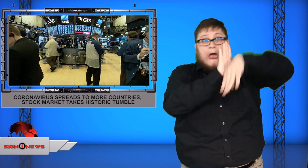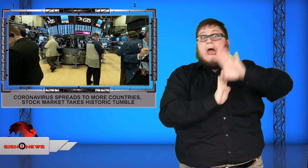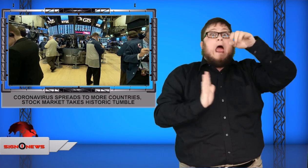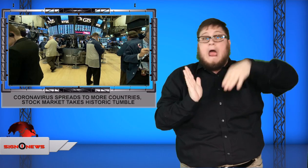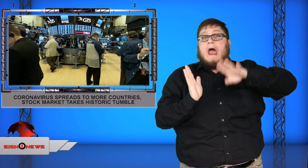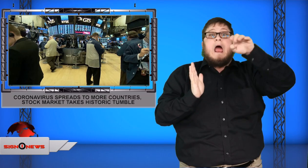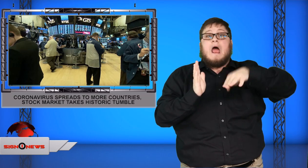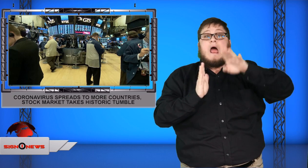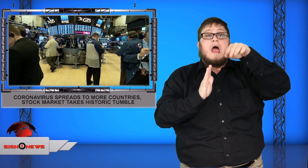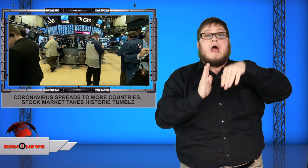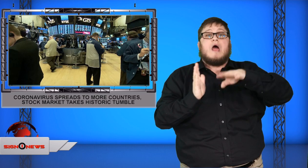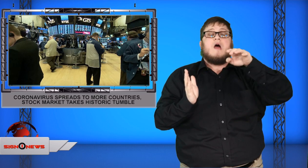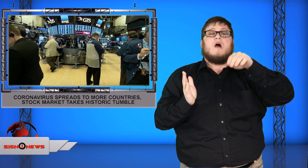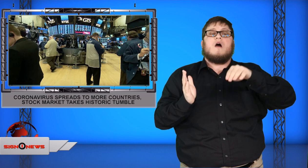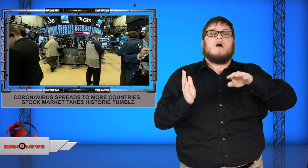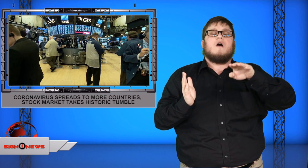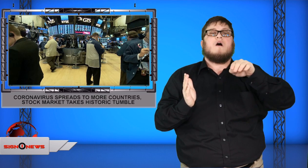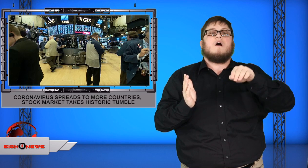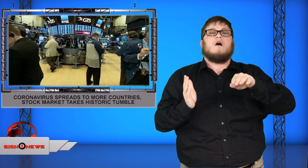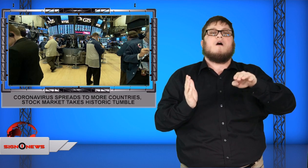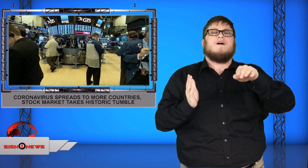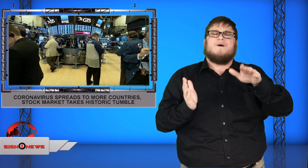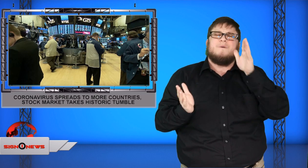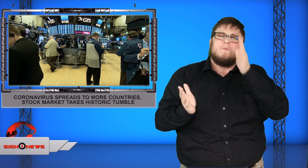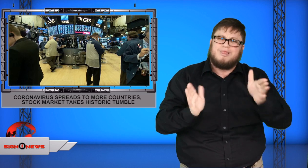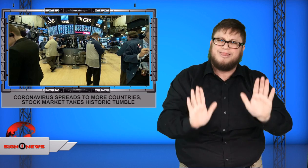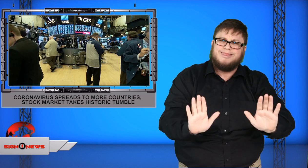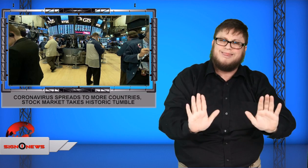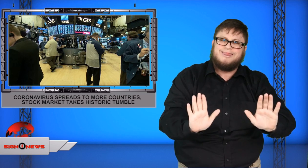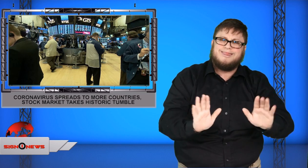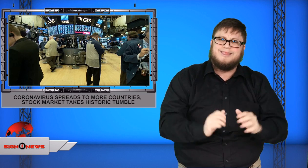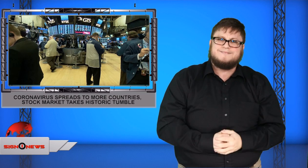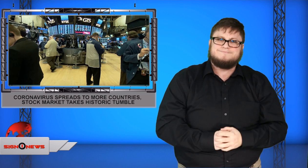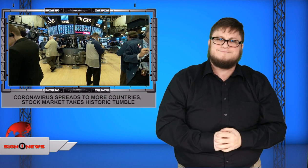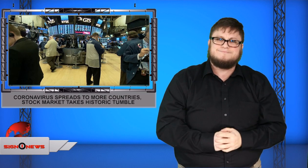At some point the market will correct itself.